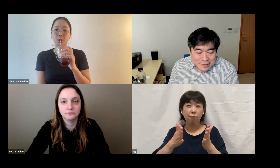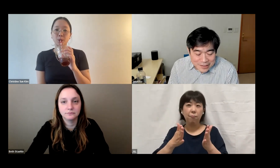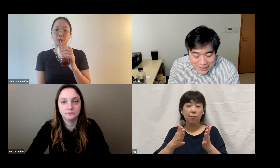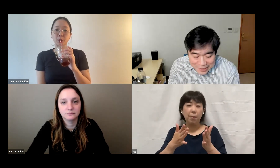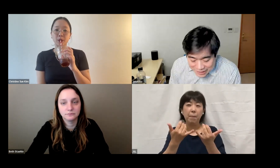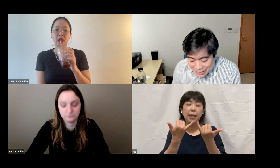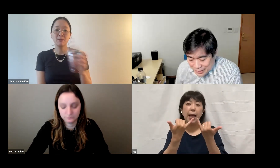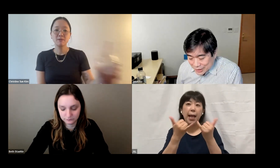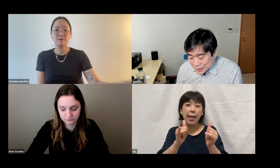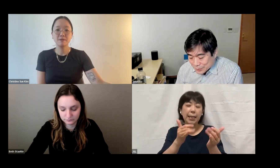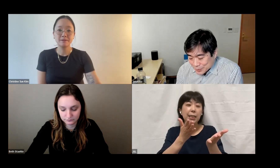Yeah, in that